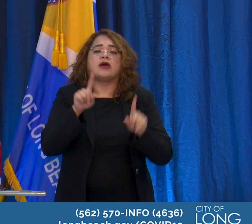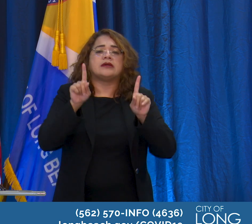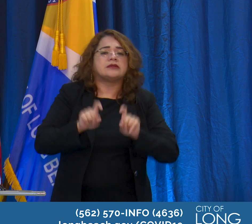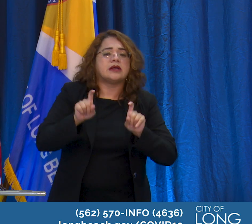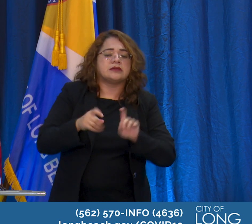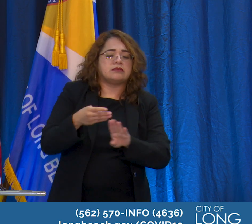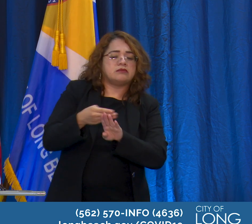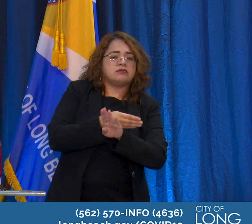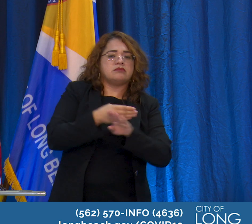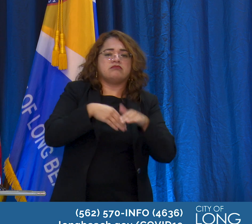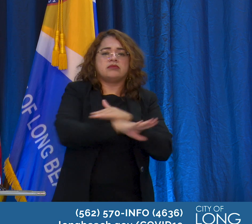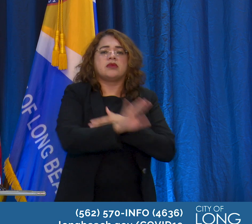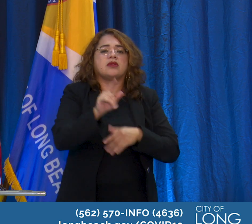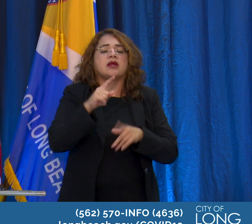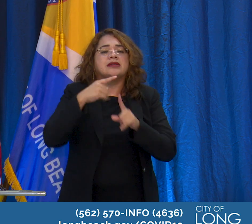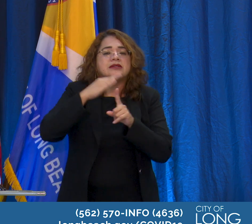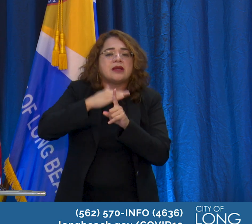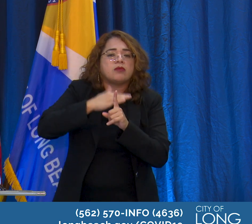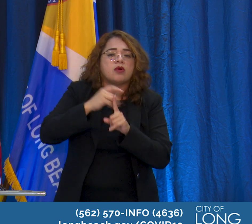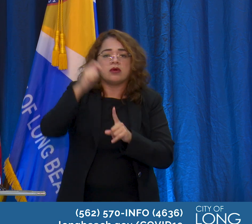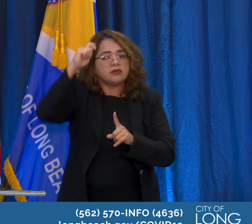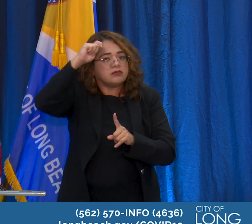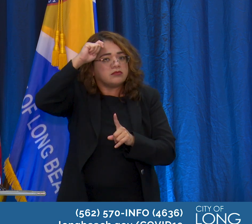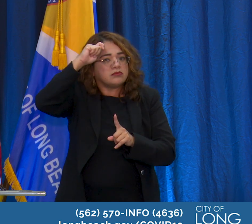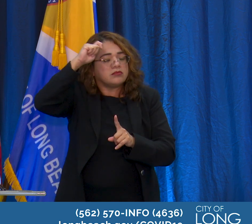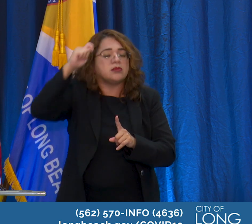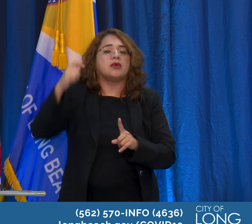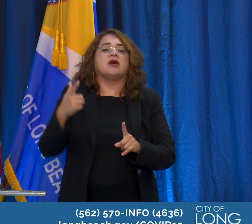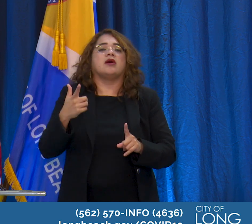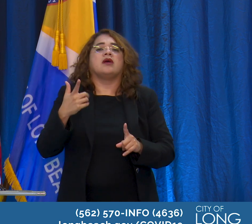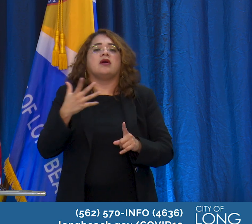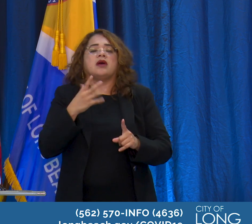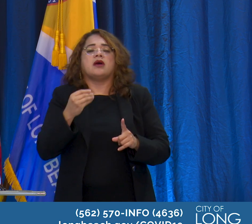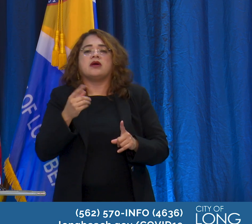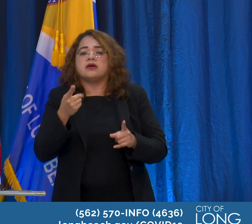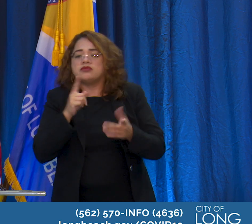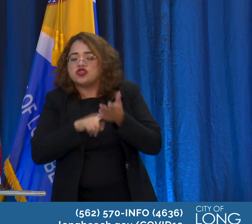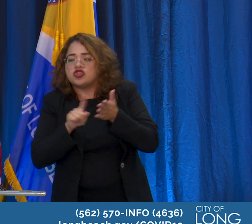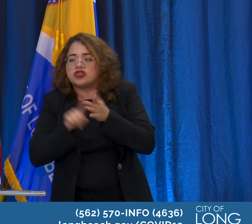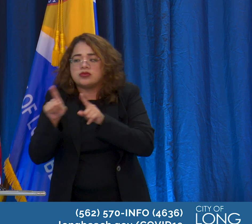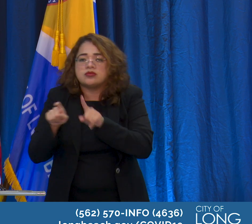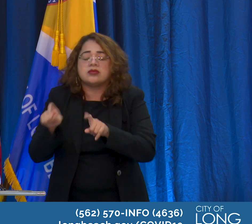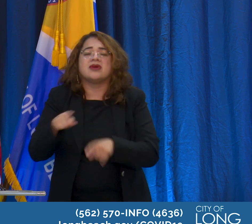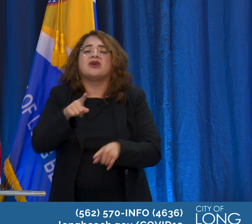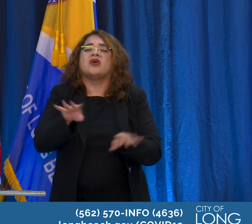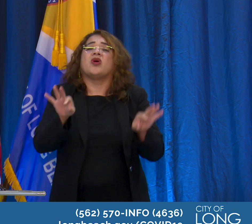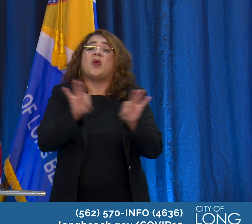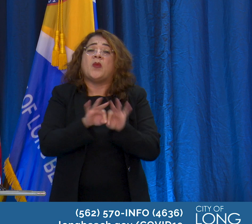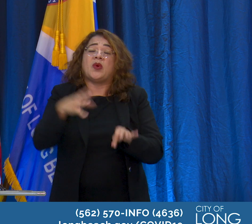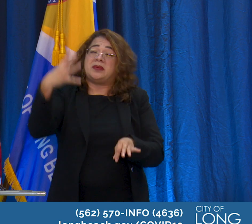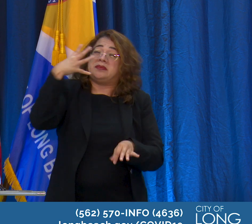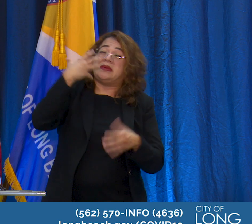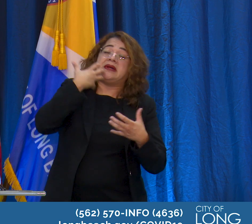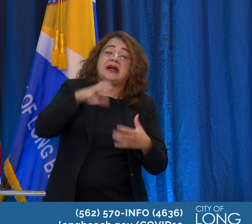It's important to recognize the symptoms of heat illness such as dizziness, nausea, headaches, and muscle cramps.